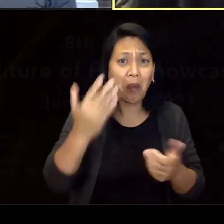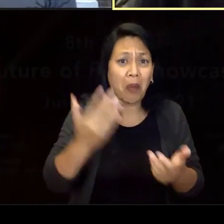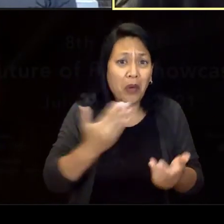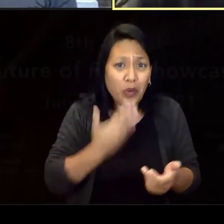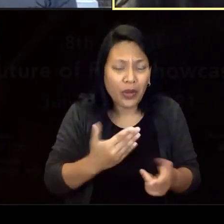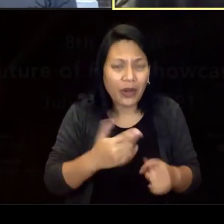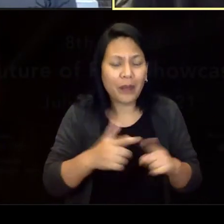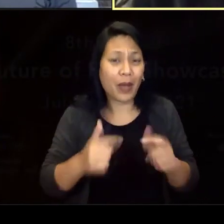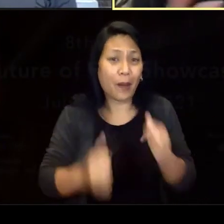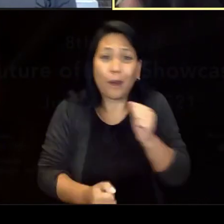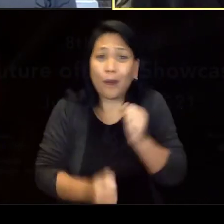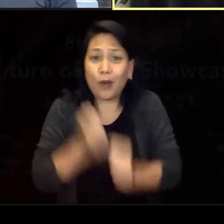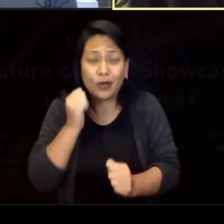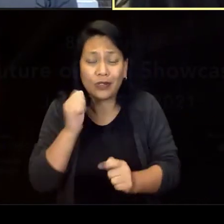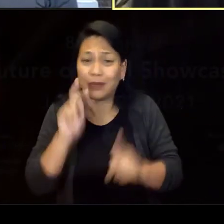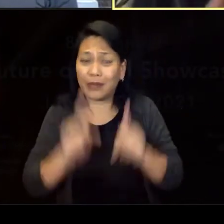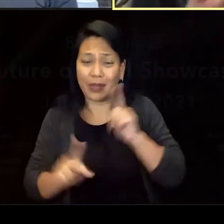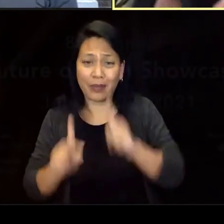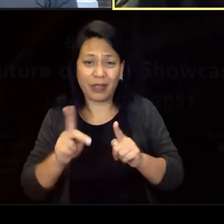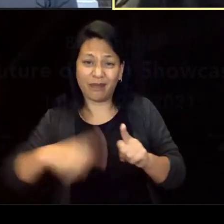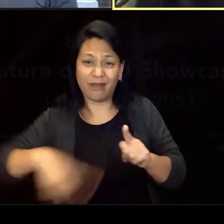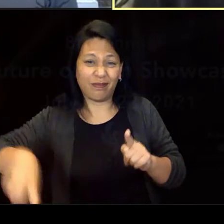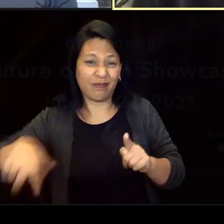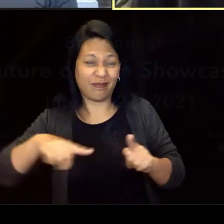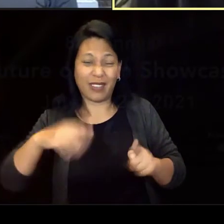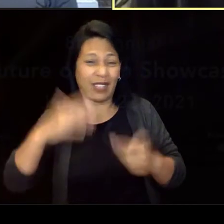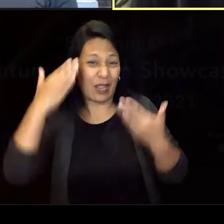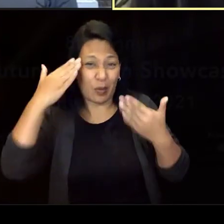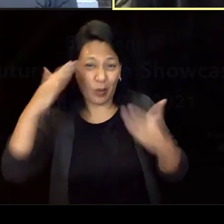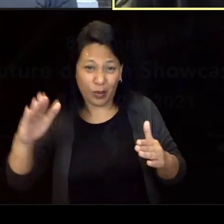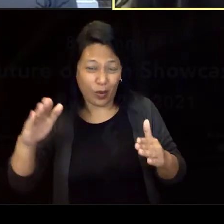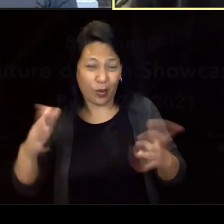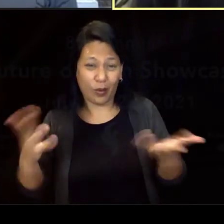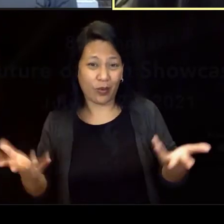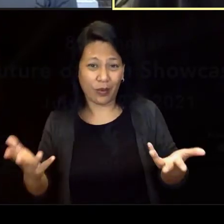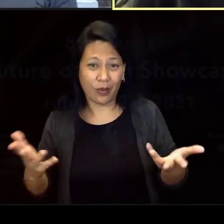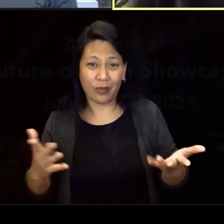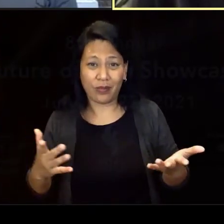say this industry is not the most, you know, accessible.